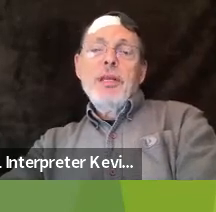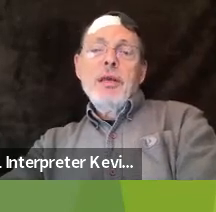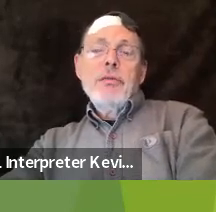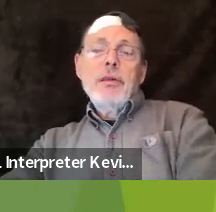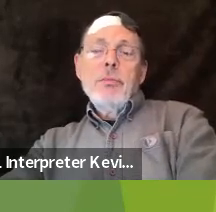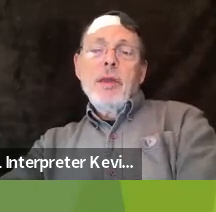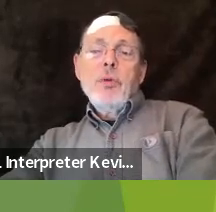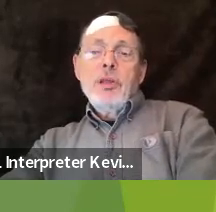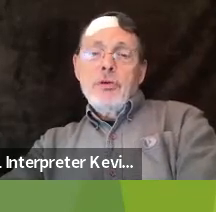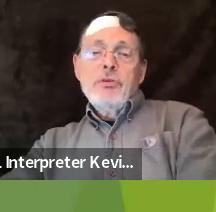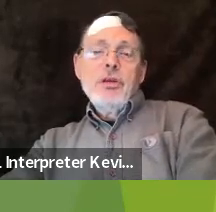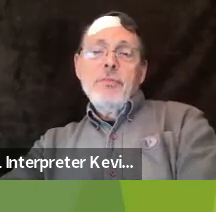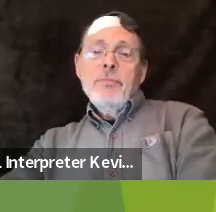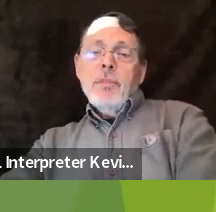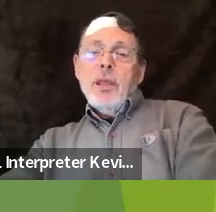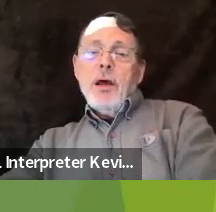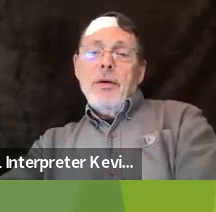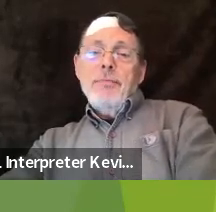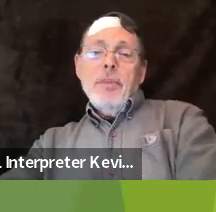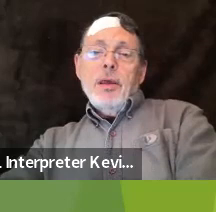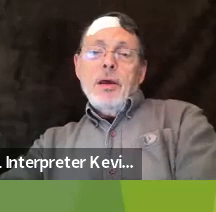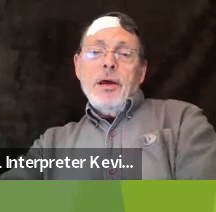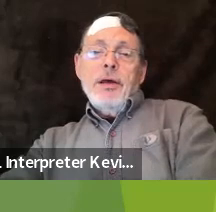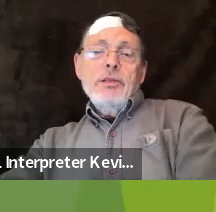media that you might want to use.